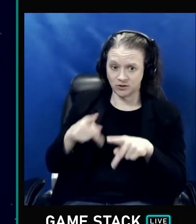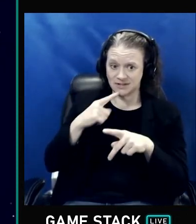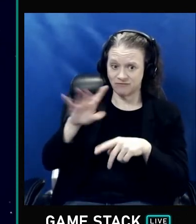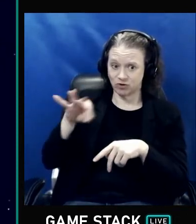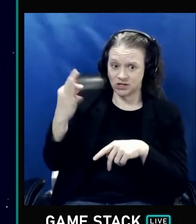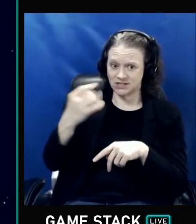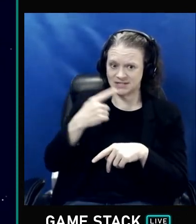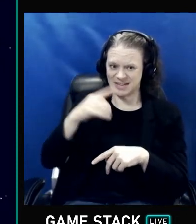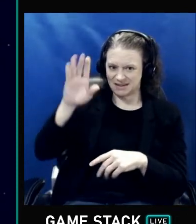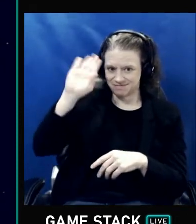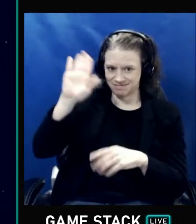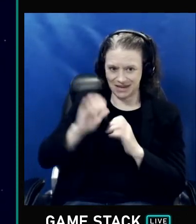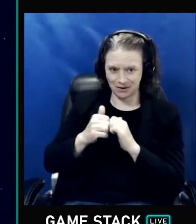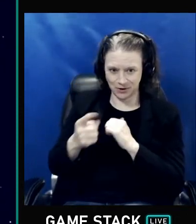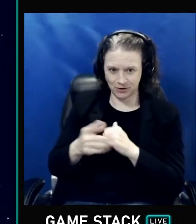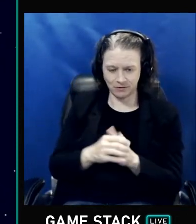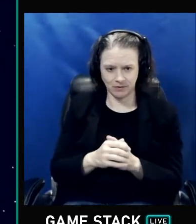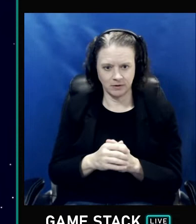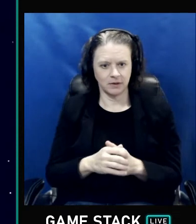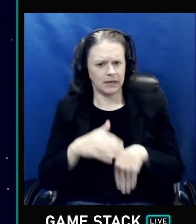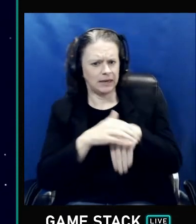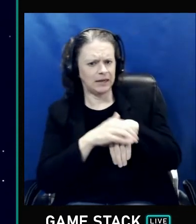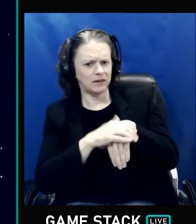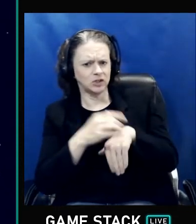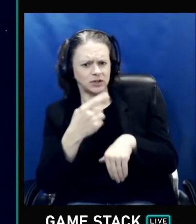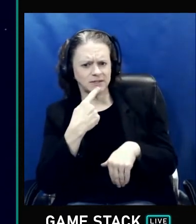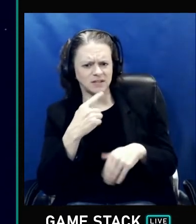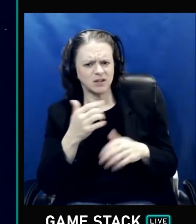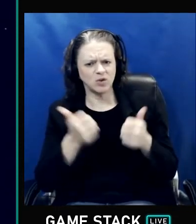Which ships do you want to be? His name is Motorship.